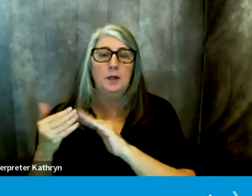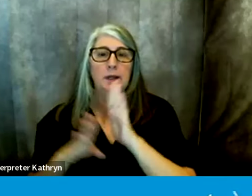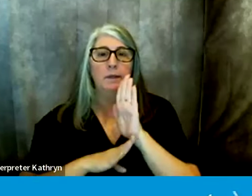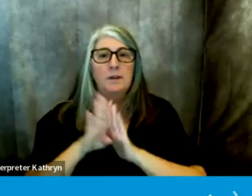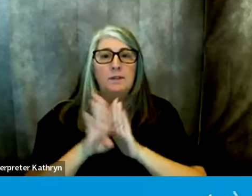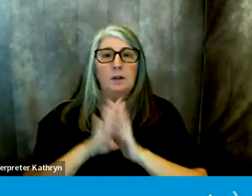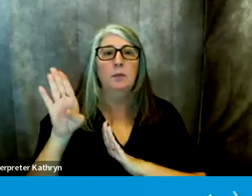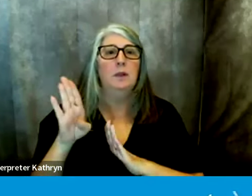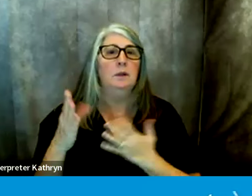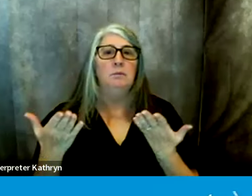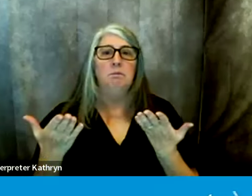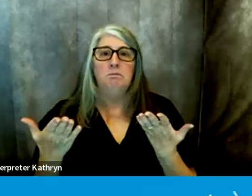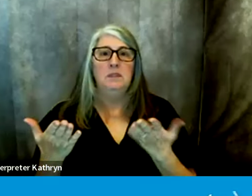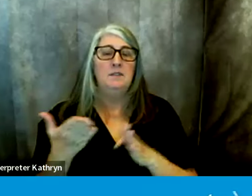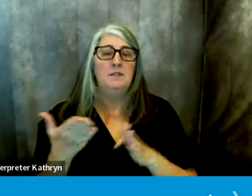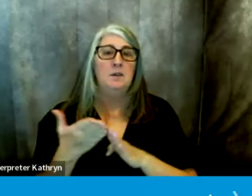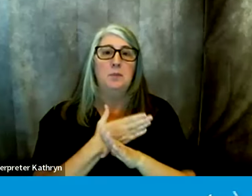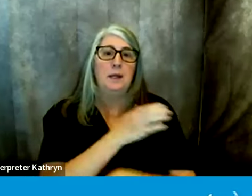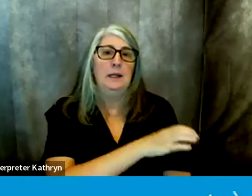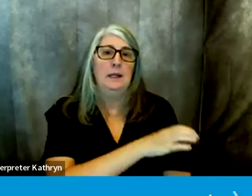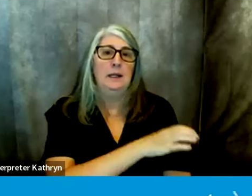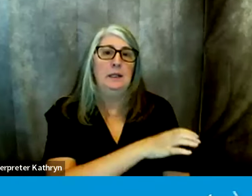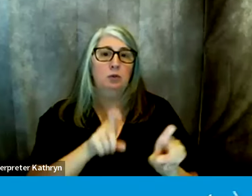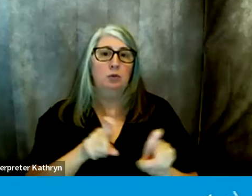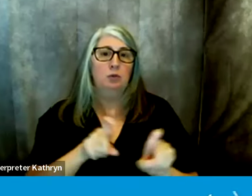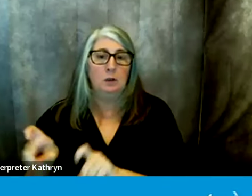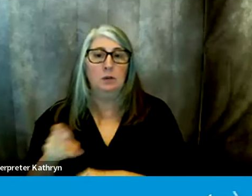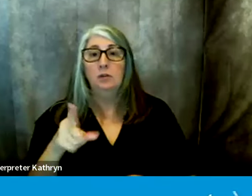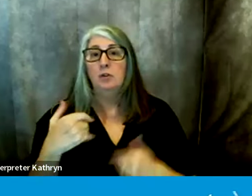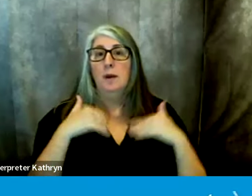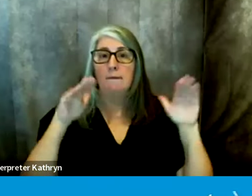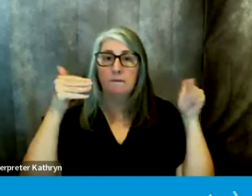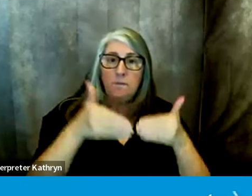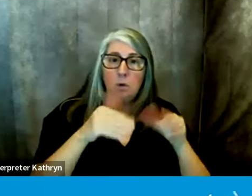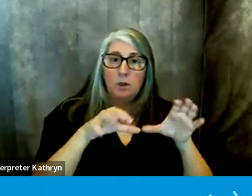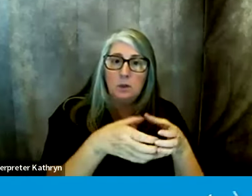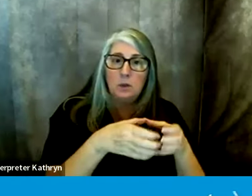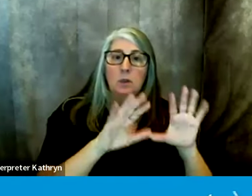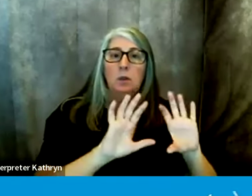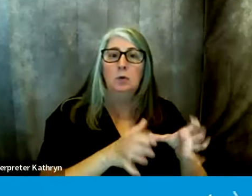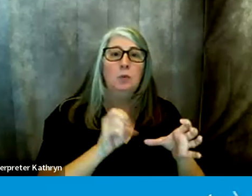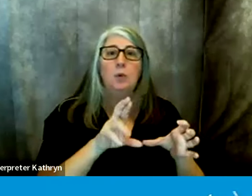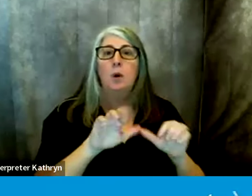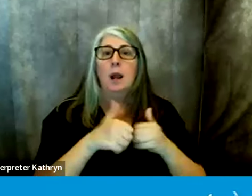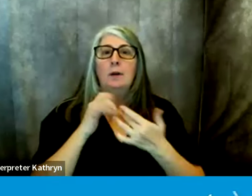even preclinical trials? And do you have focus groups? Or how do you connect with the community